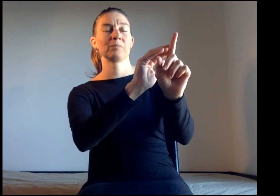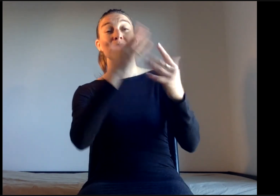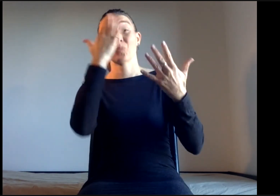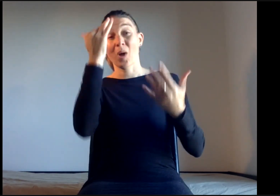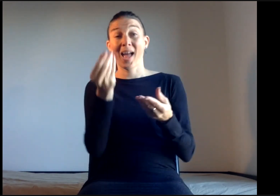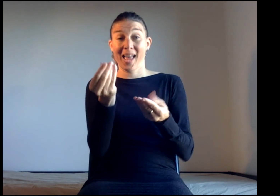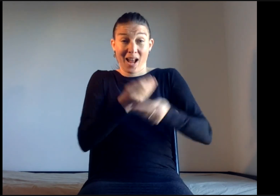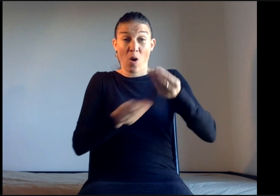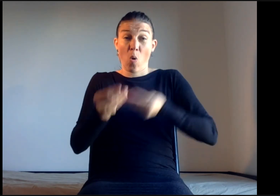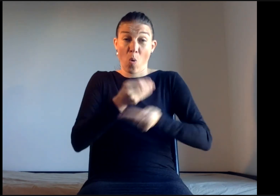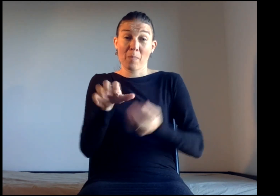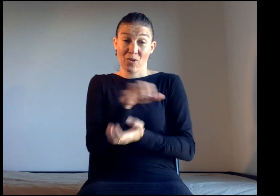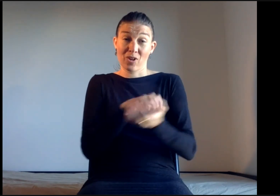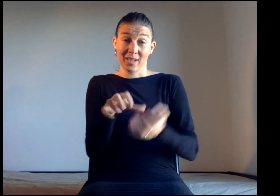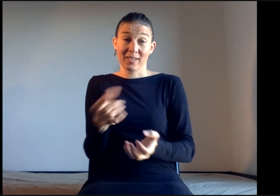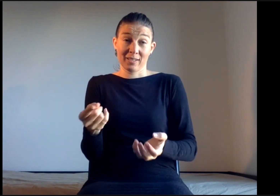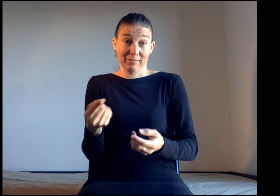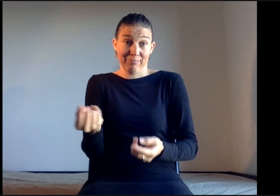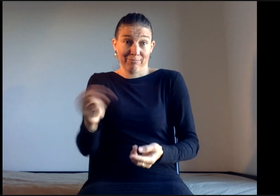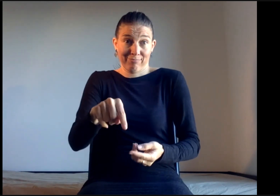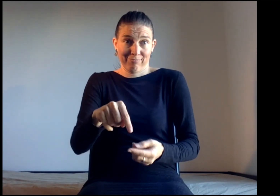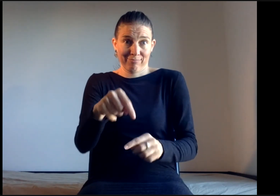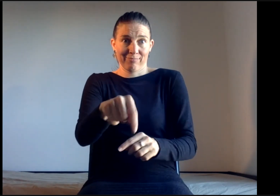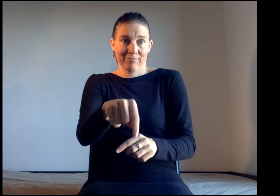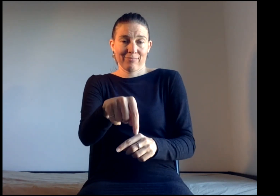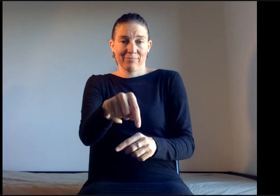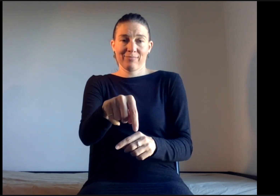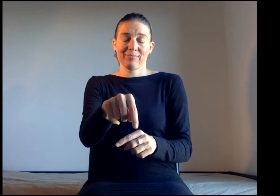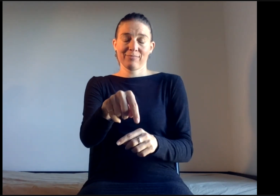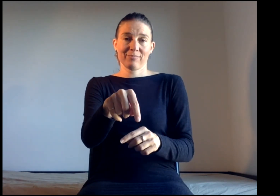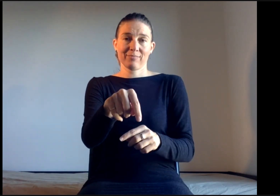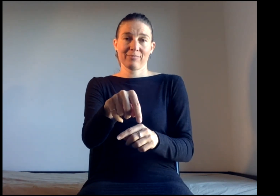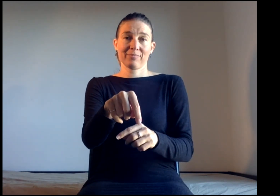I think that's a real danger with the economic situation now